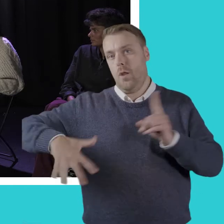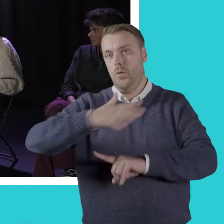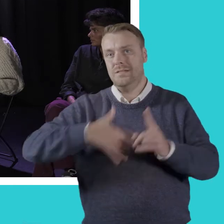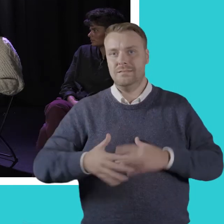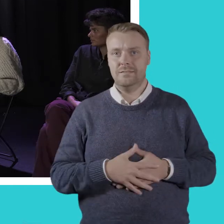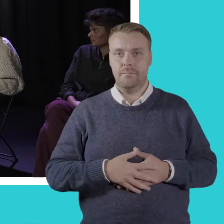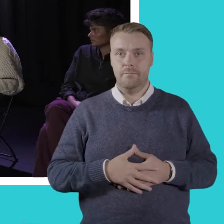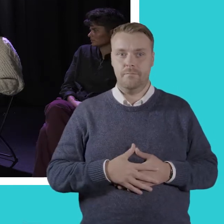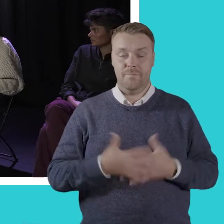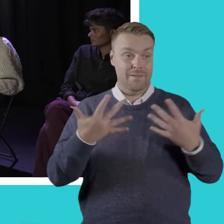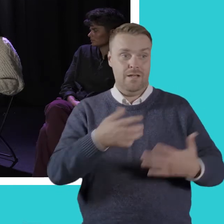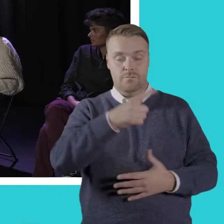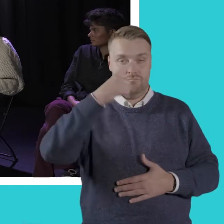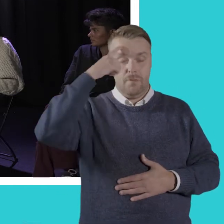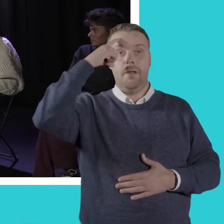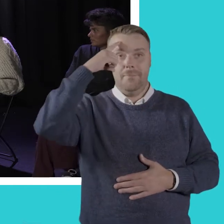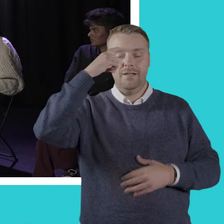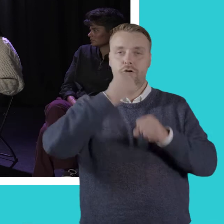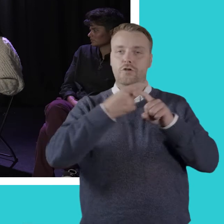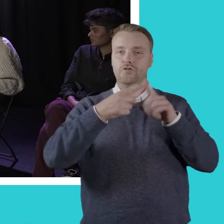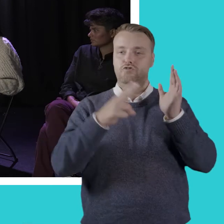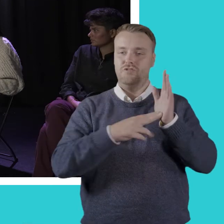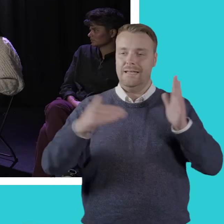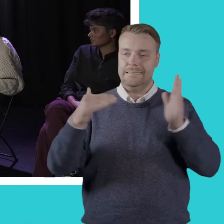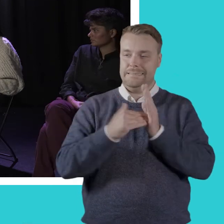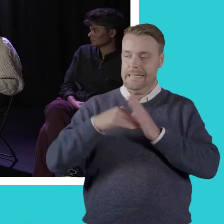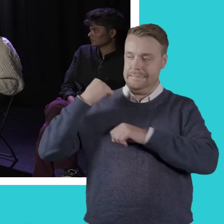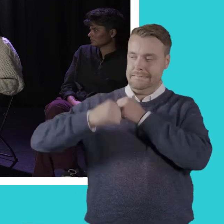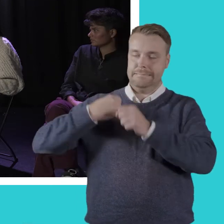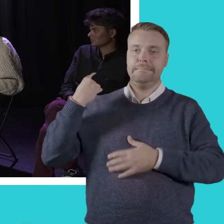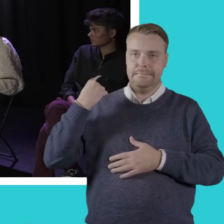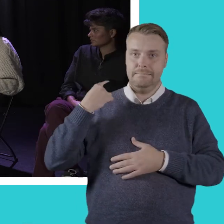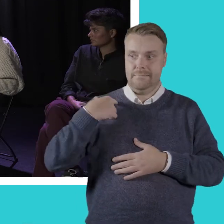that just reminded me. The Gen Zers that is that I've met since I turned 17 are astronomical